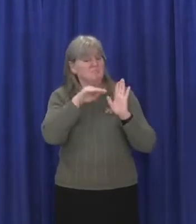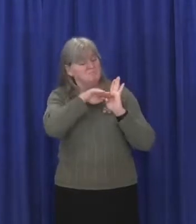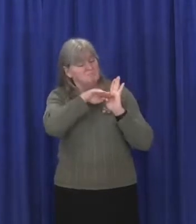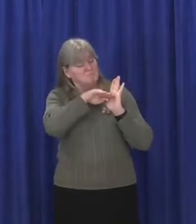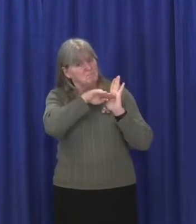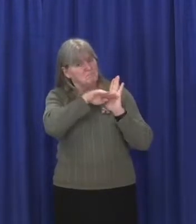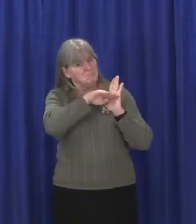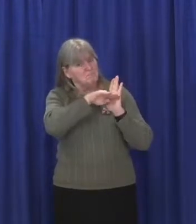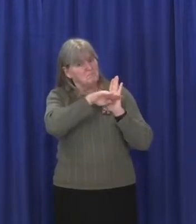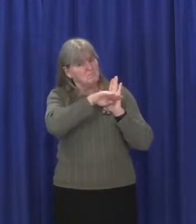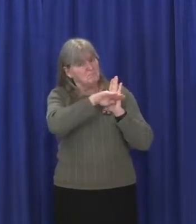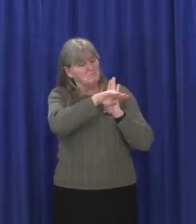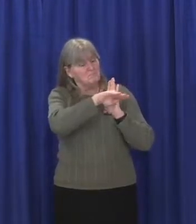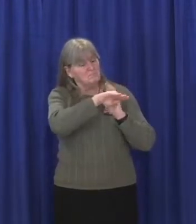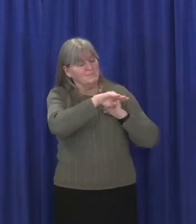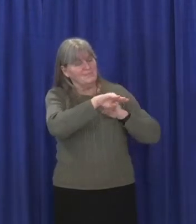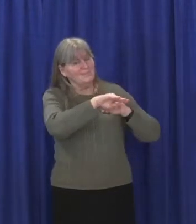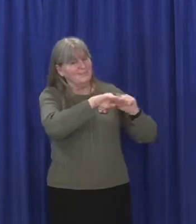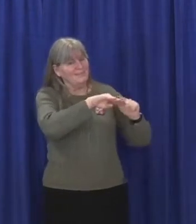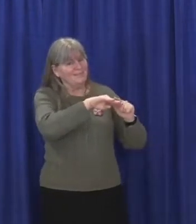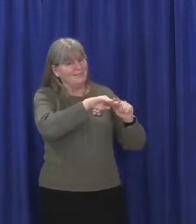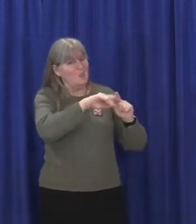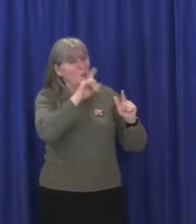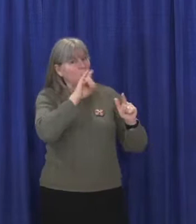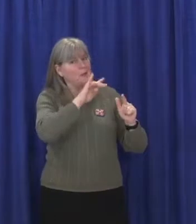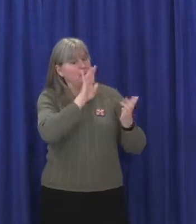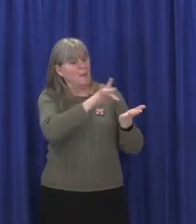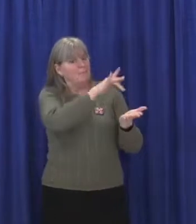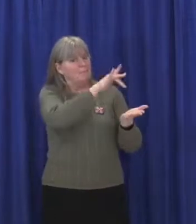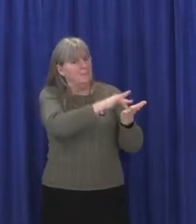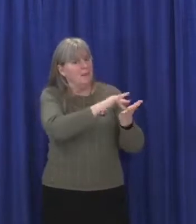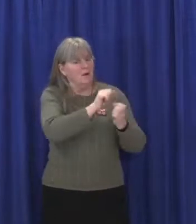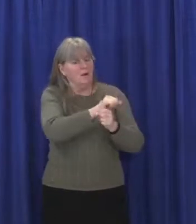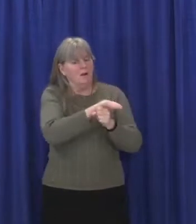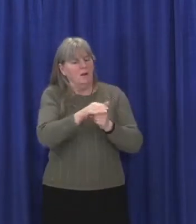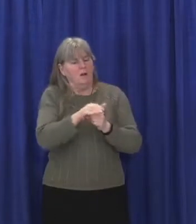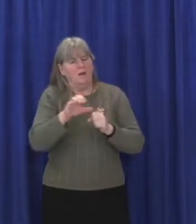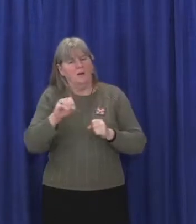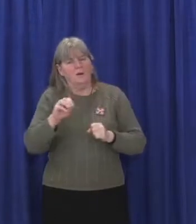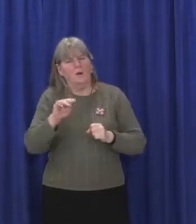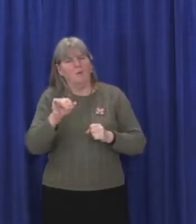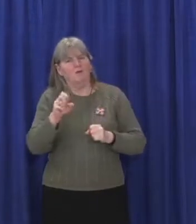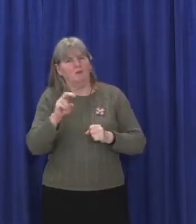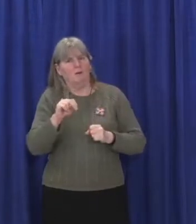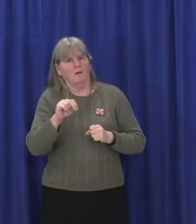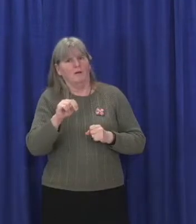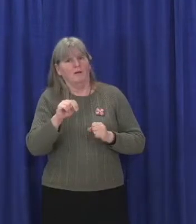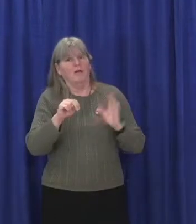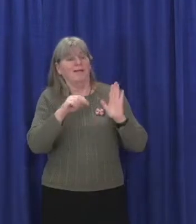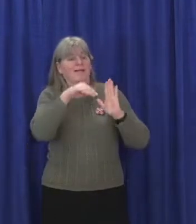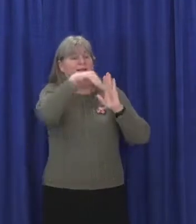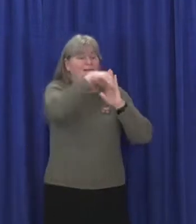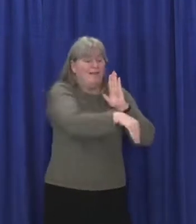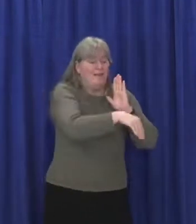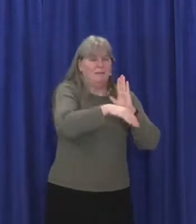This is telling me that we're in the middle of the Omicron wave. We haven't started to see that decline.